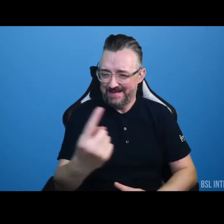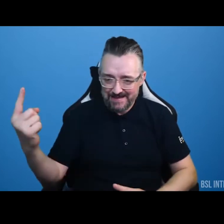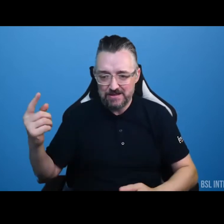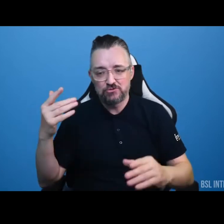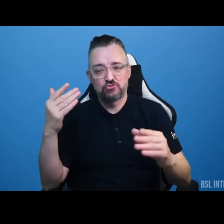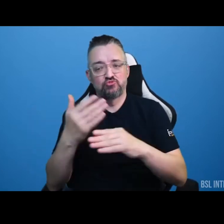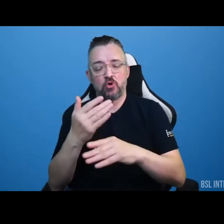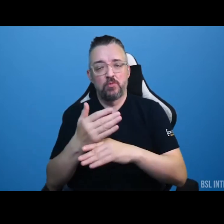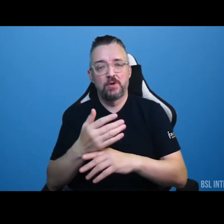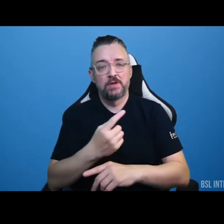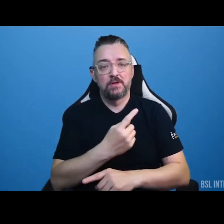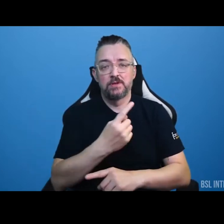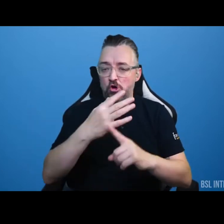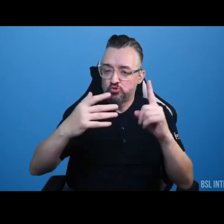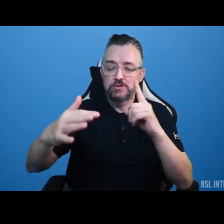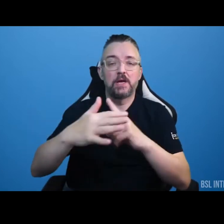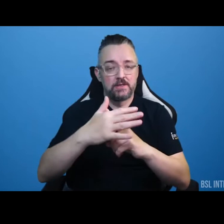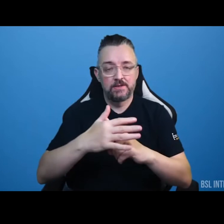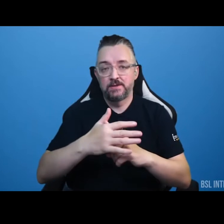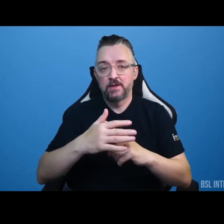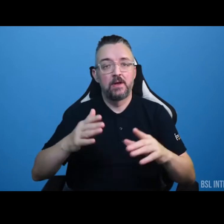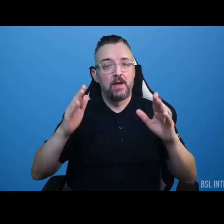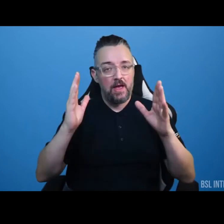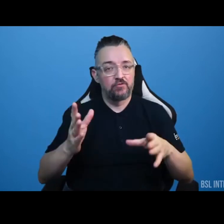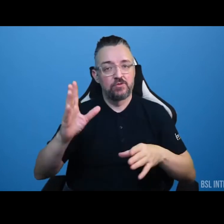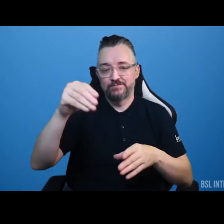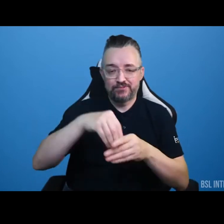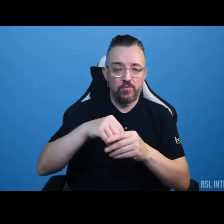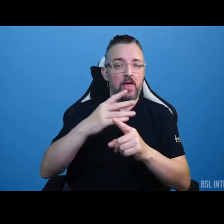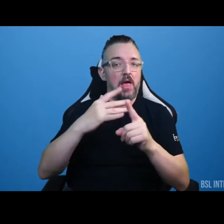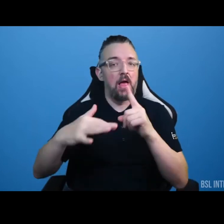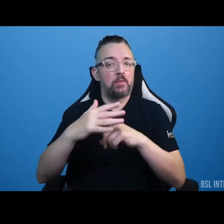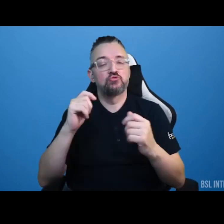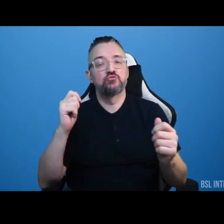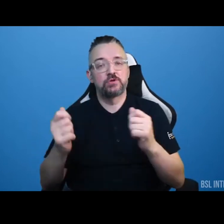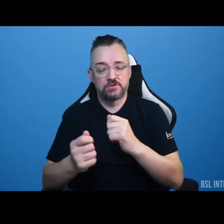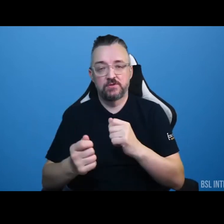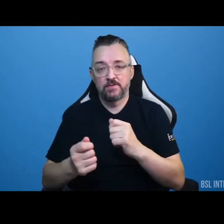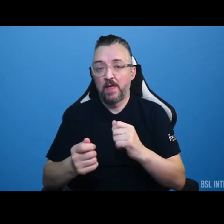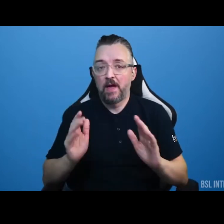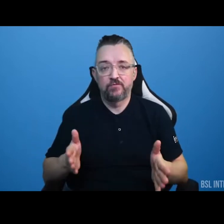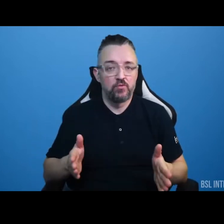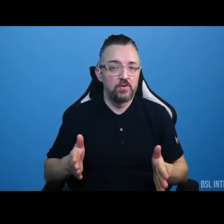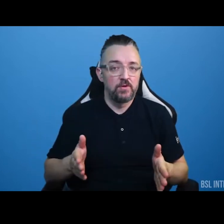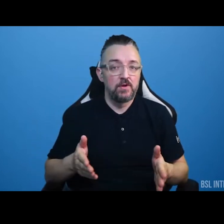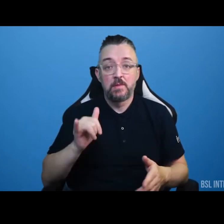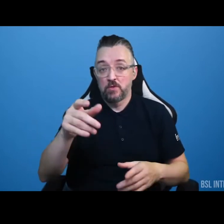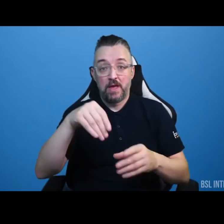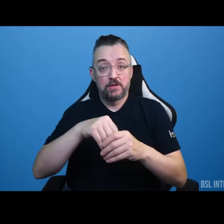every part of our society will be having to be actively engaged in climate change. So it's more about if you're in a green job already, great.